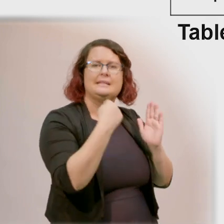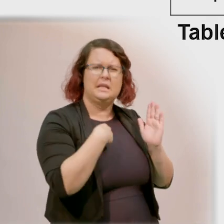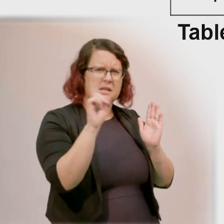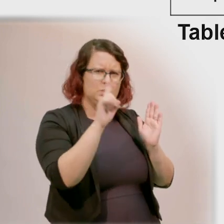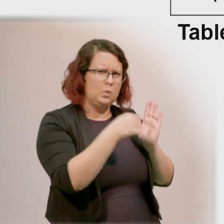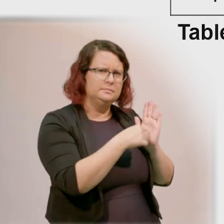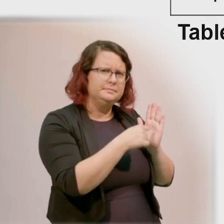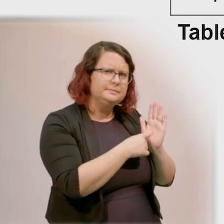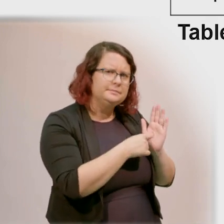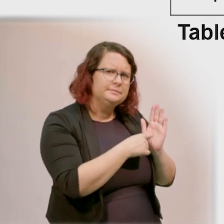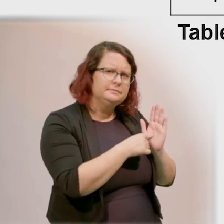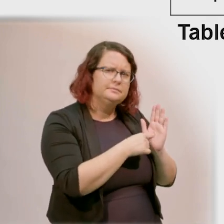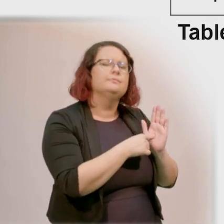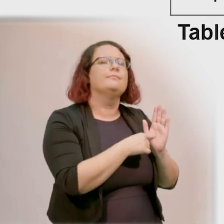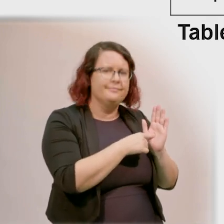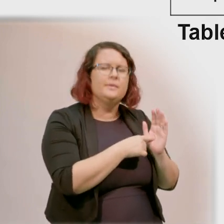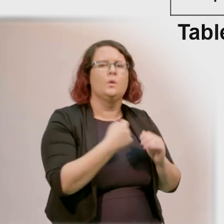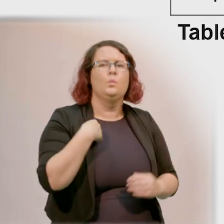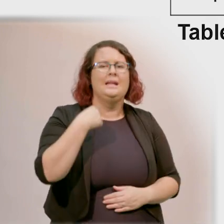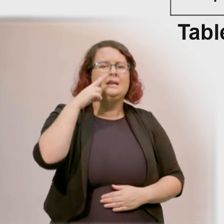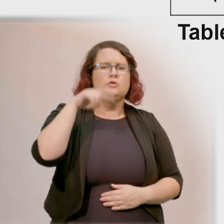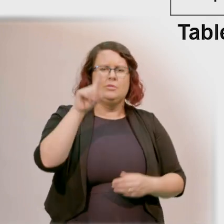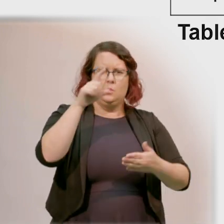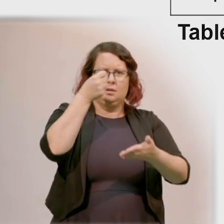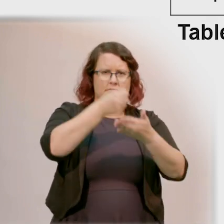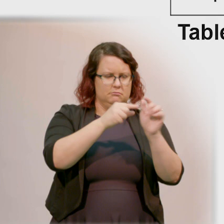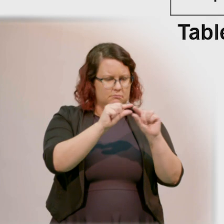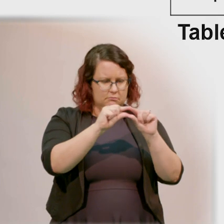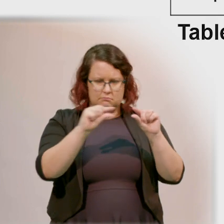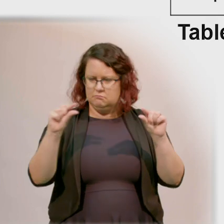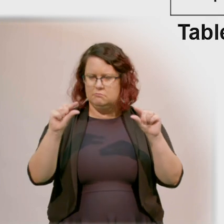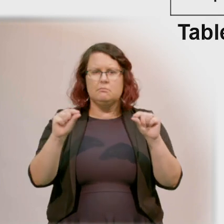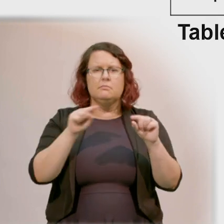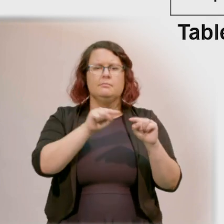To help us understand the meaning, we need to read the caption under the table.